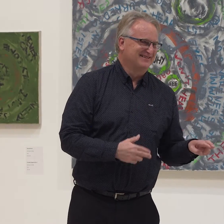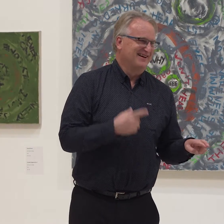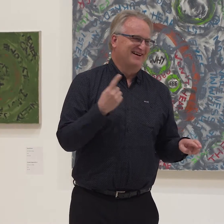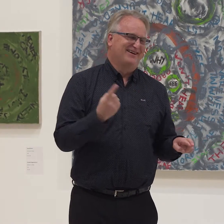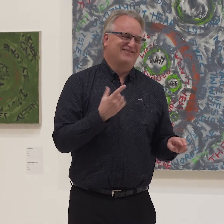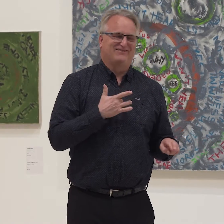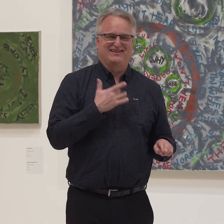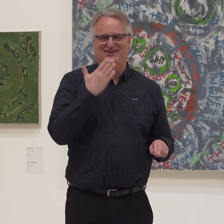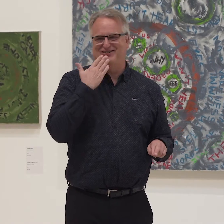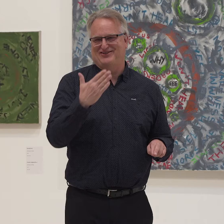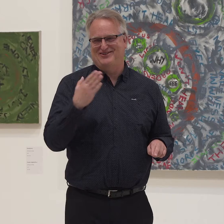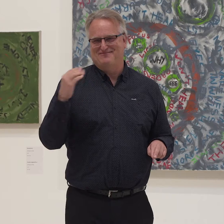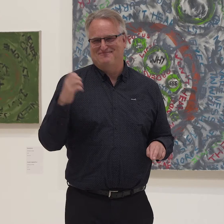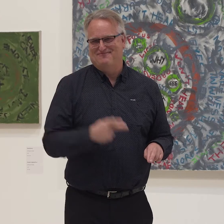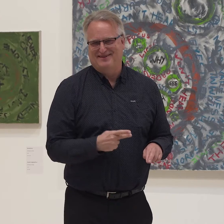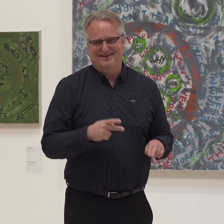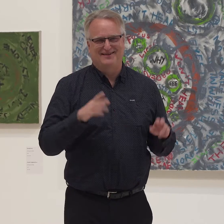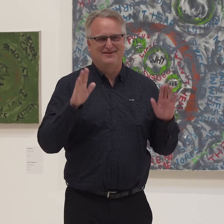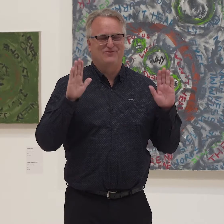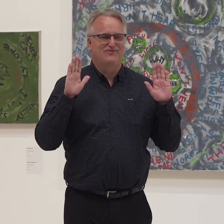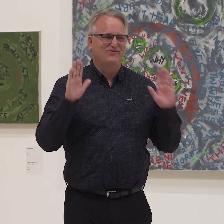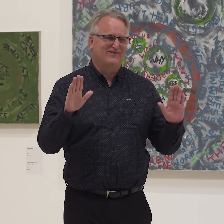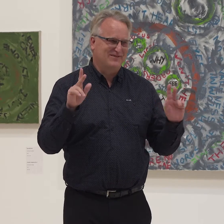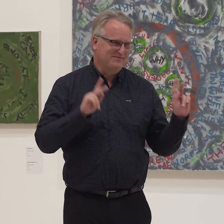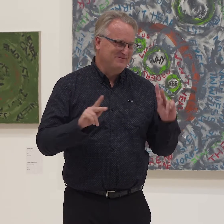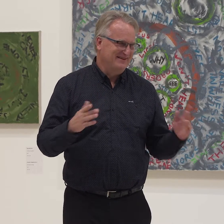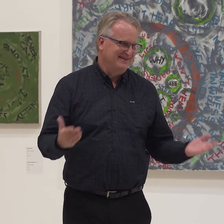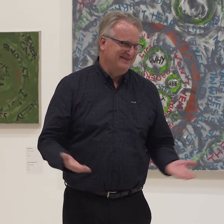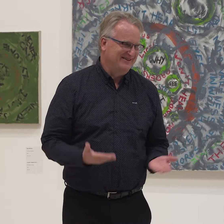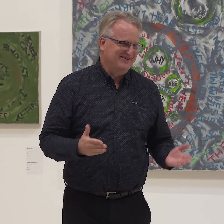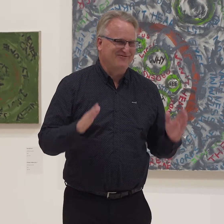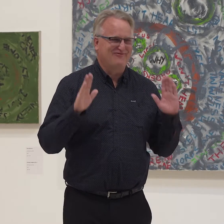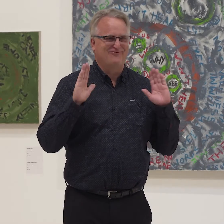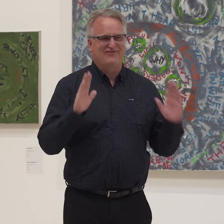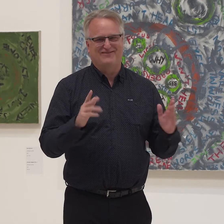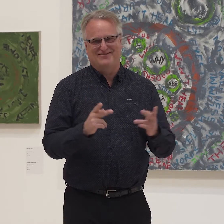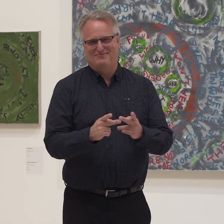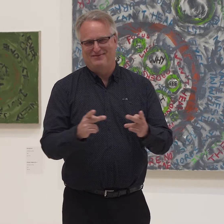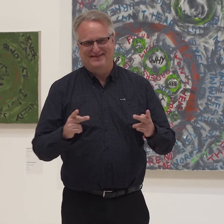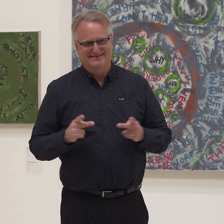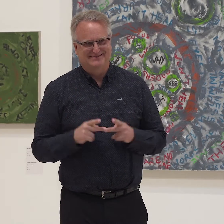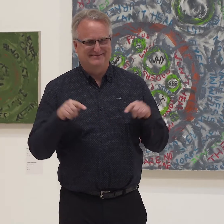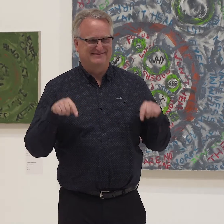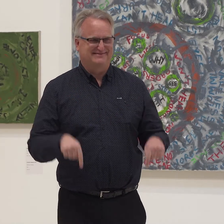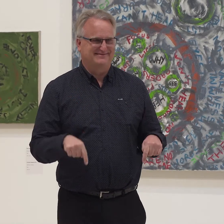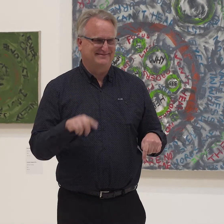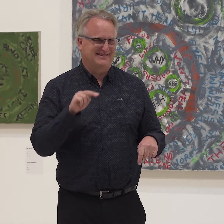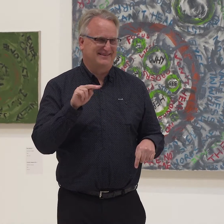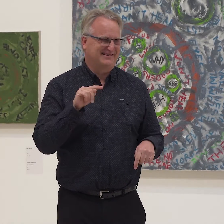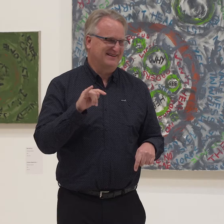still remains in Rochester and it feels so good to be back. Some fantastic people here. This is a great place.